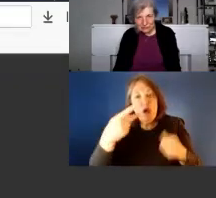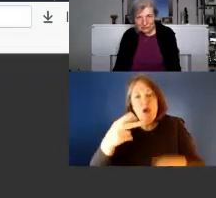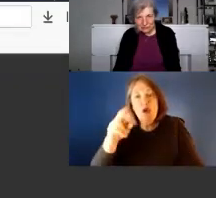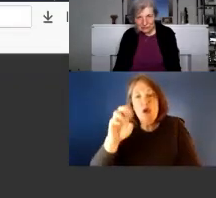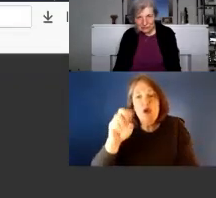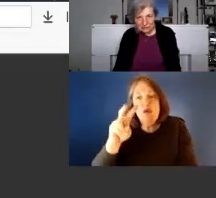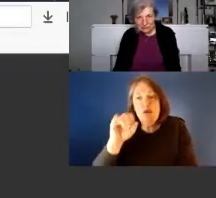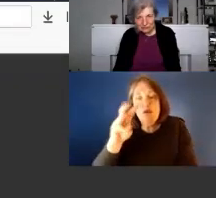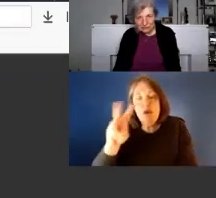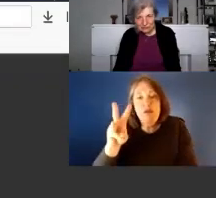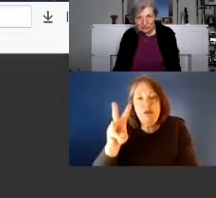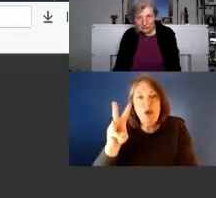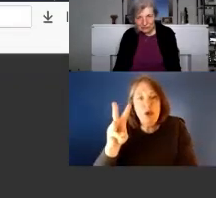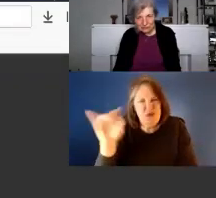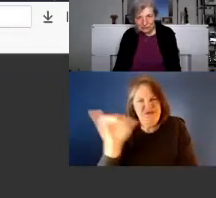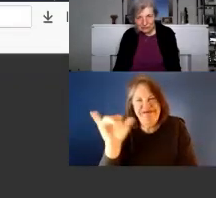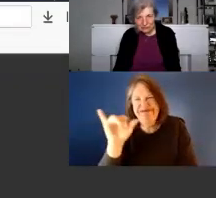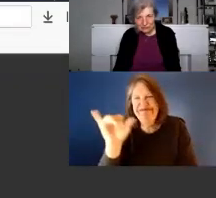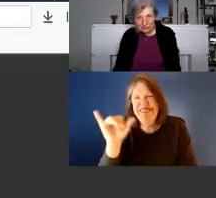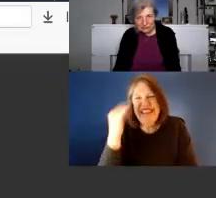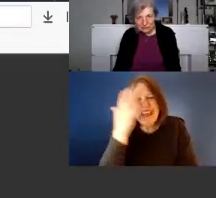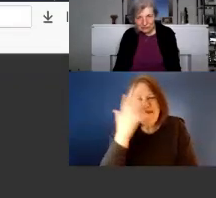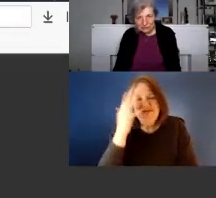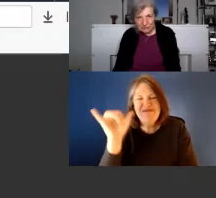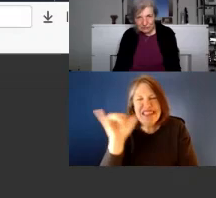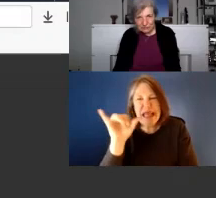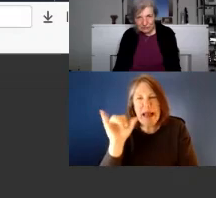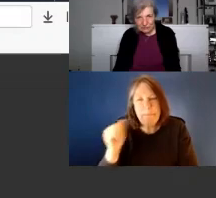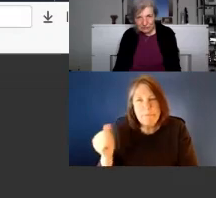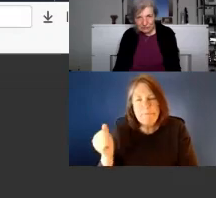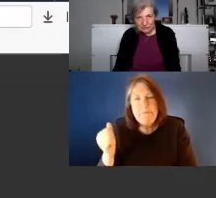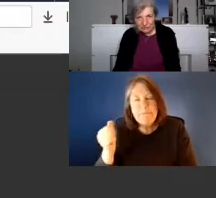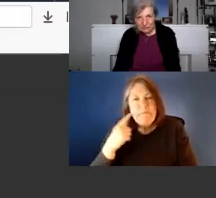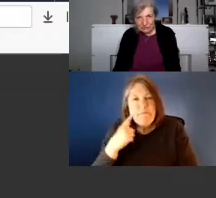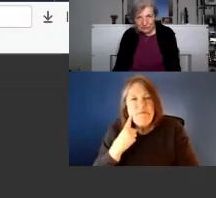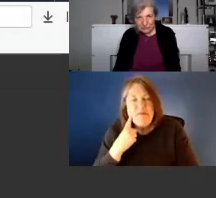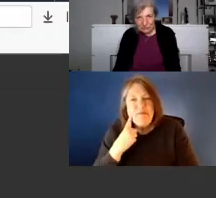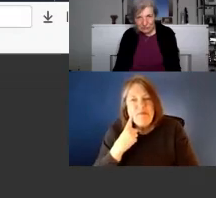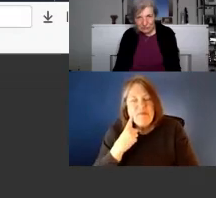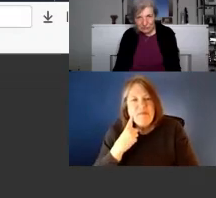you get the same effect in preview. 07:27:52 We've just got to wait for it to